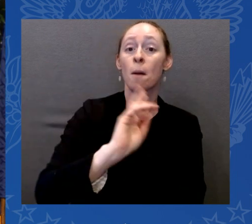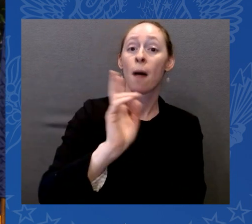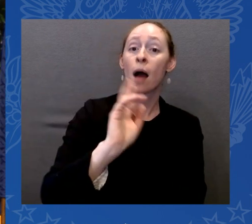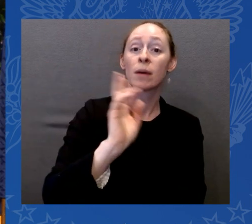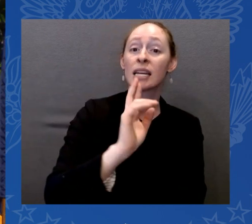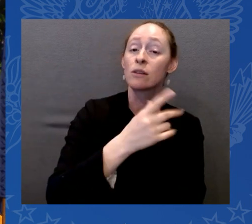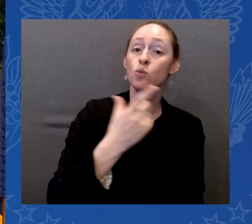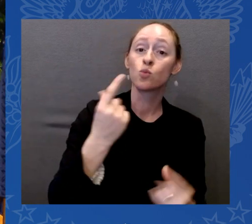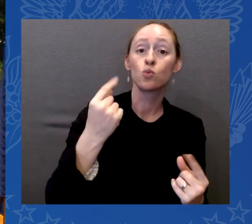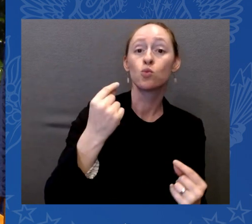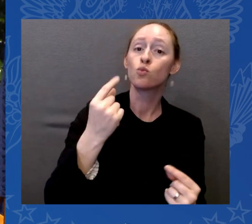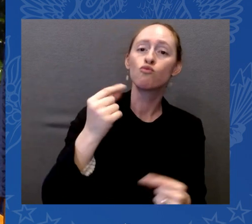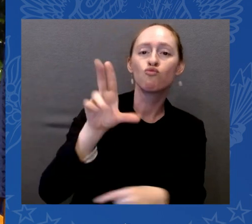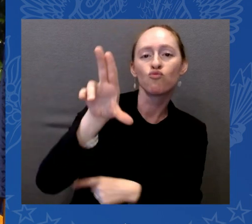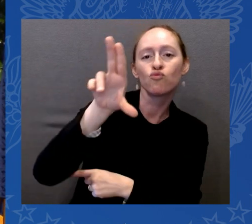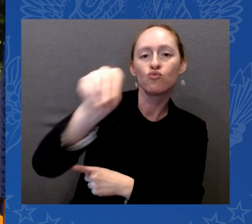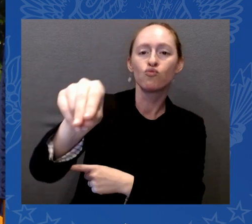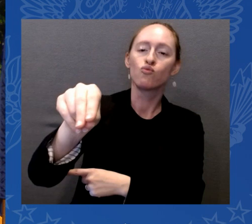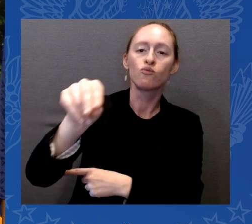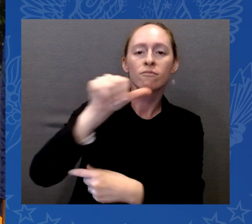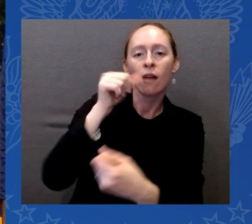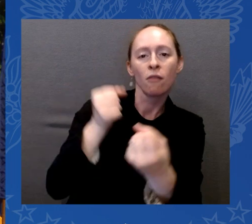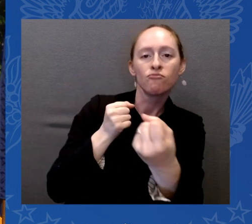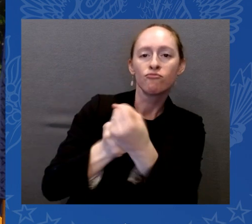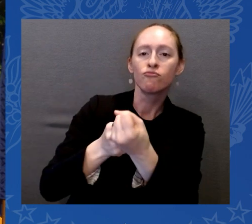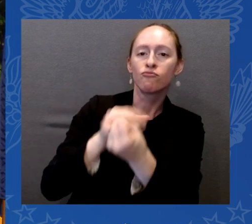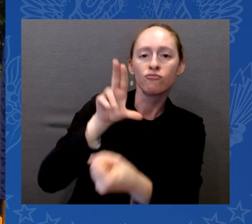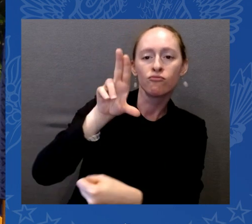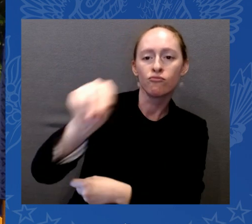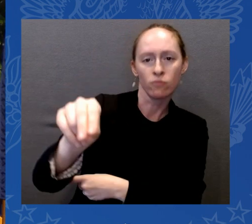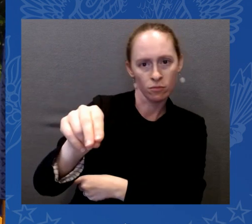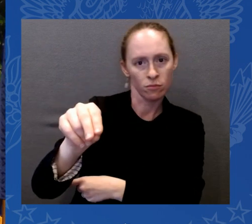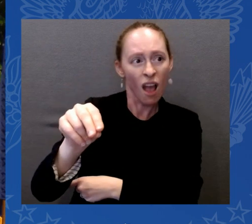and deliver for the American people, and that's exactly what we did.